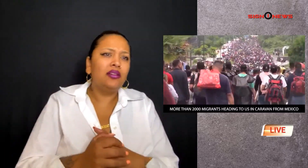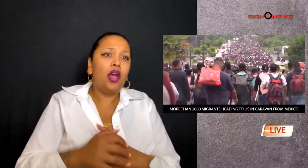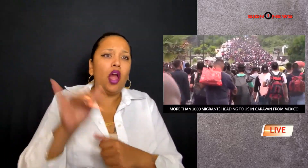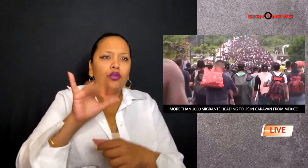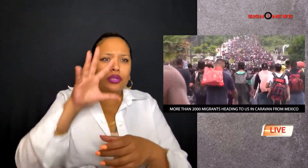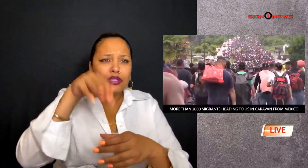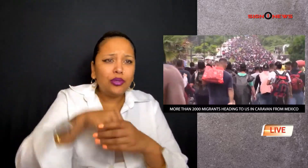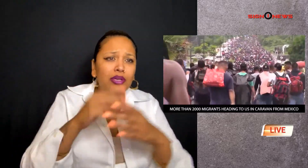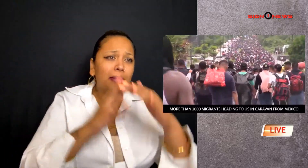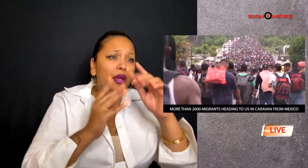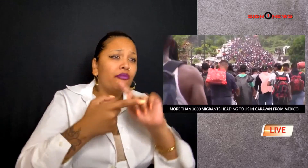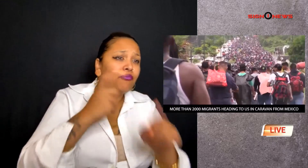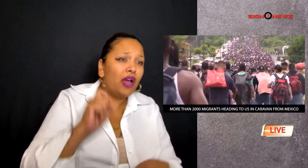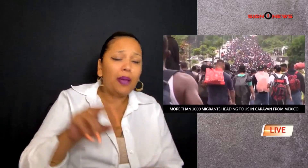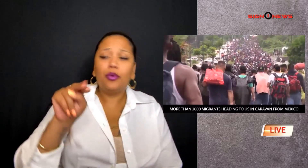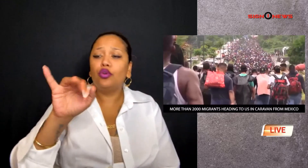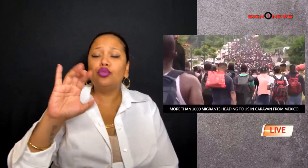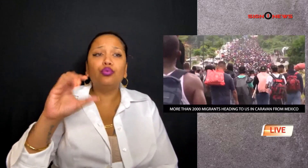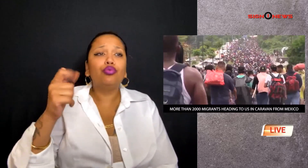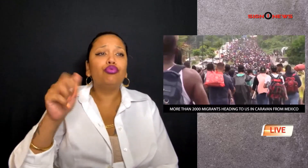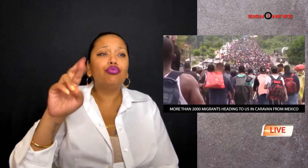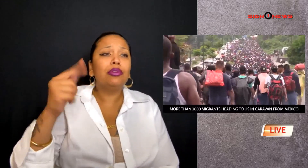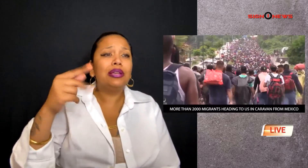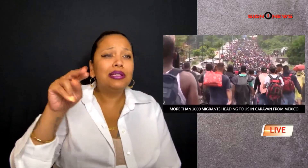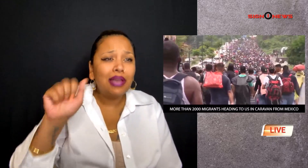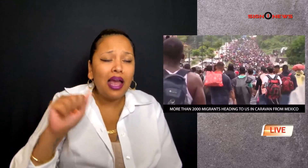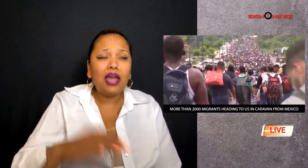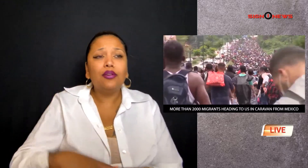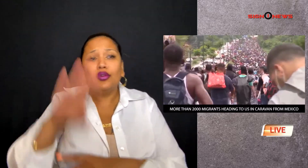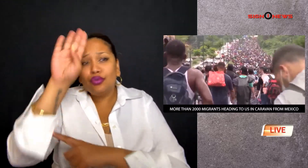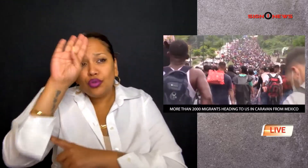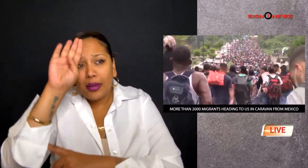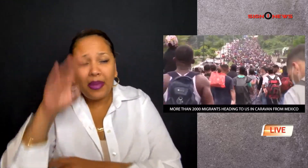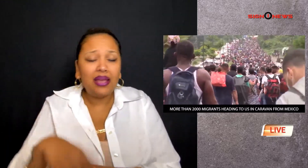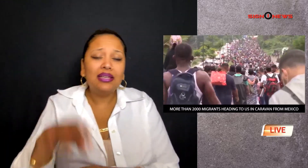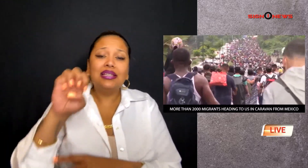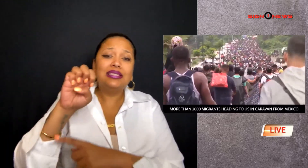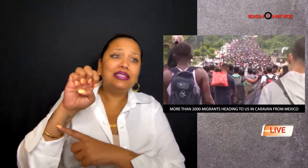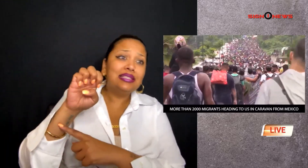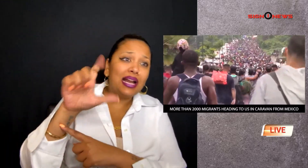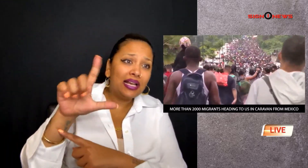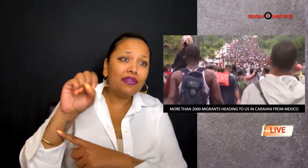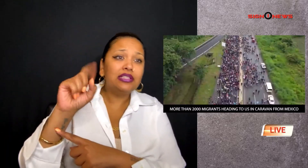the group is mostly people from Venezuela but also include migrants from Nicaragua